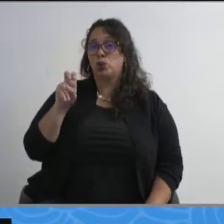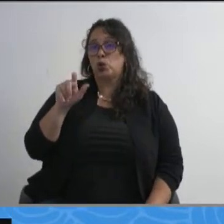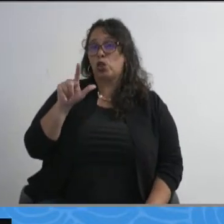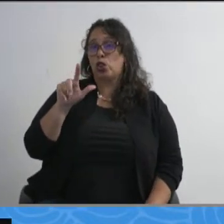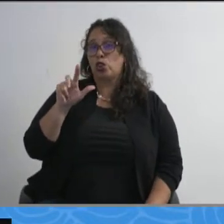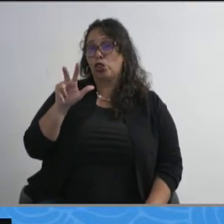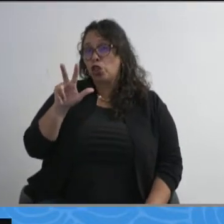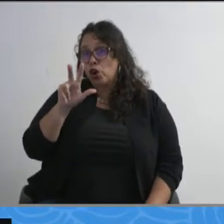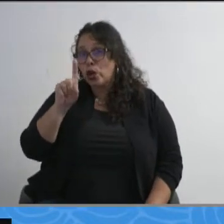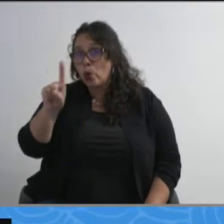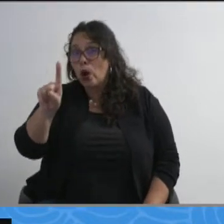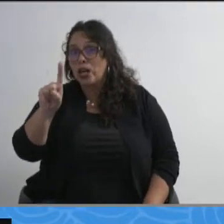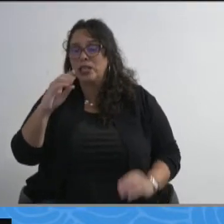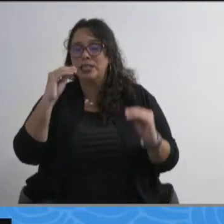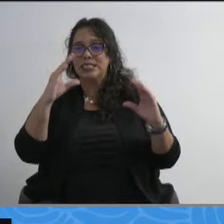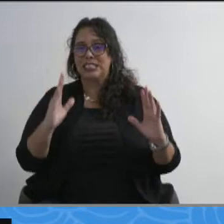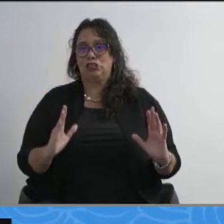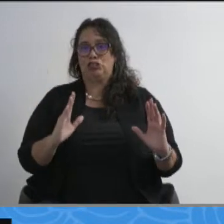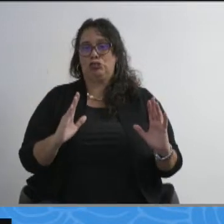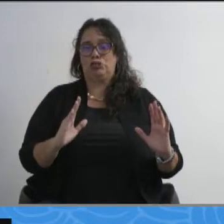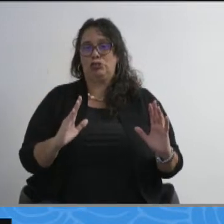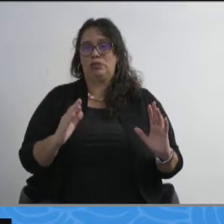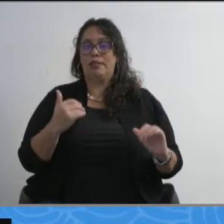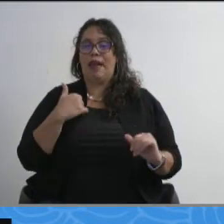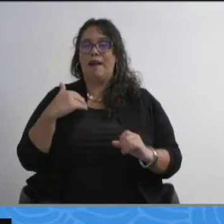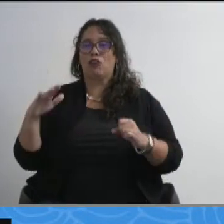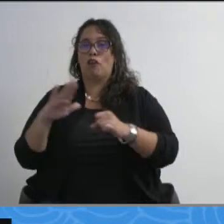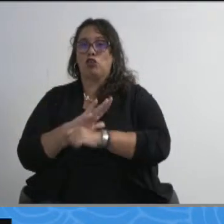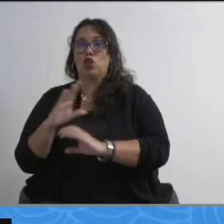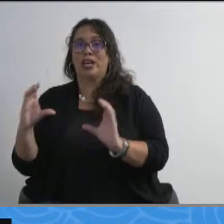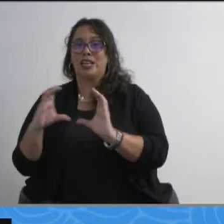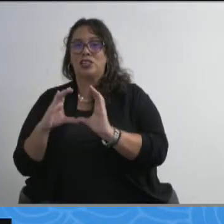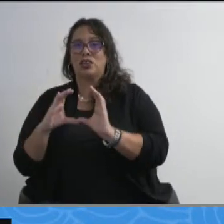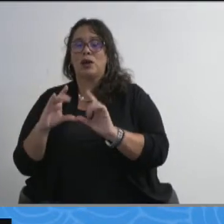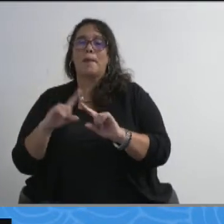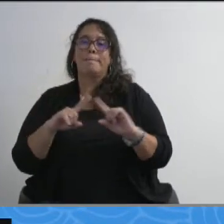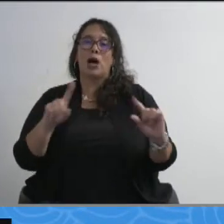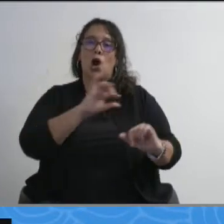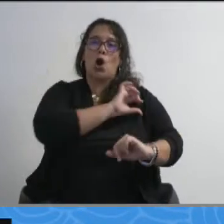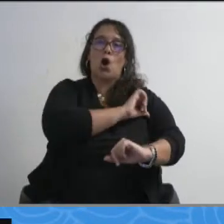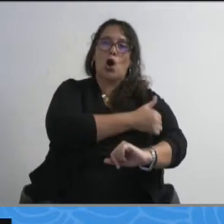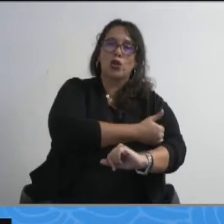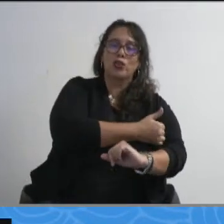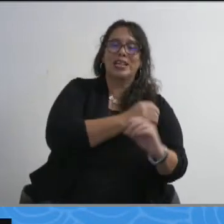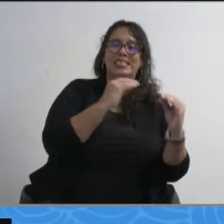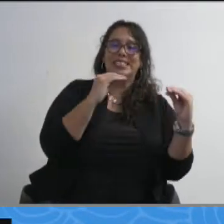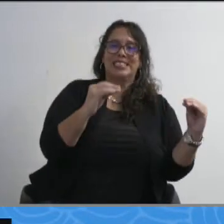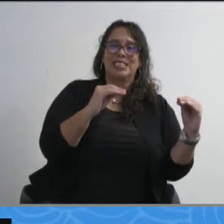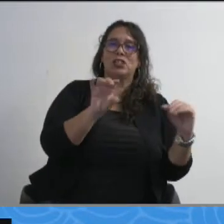in our district that hold a full credential, but are authorized to teach in a different subject